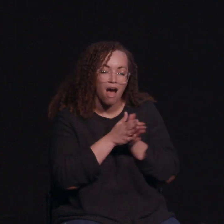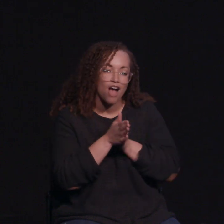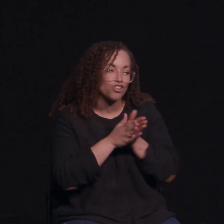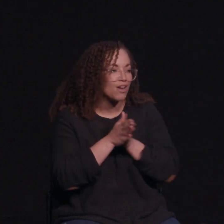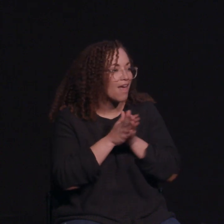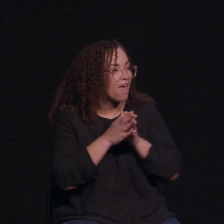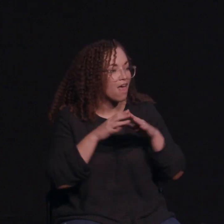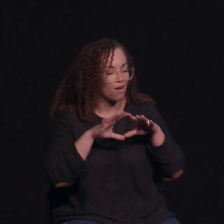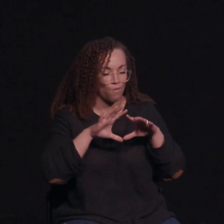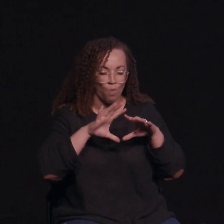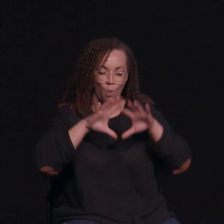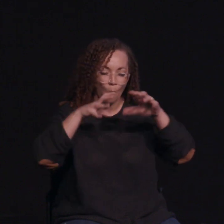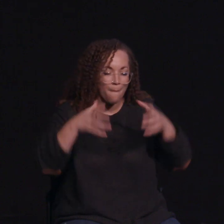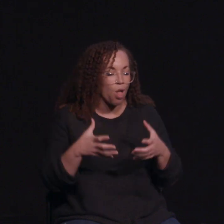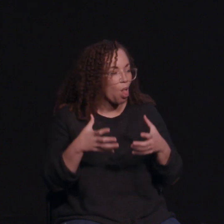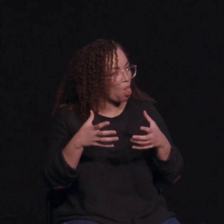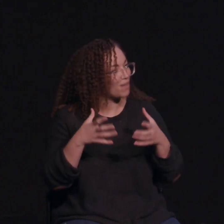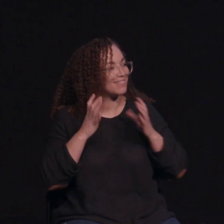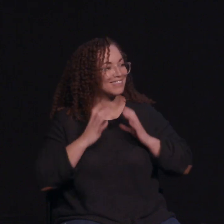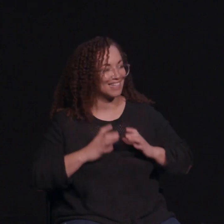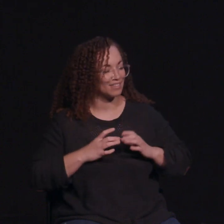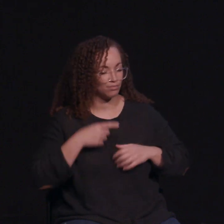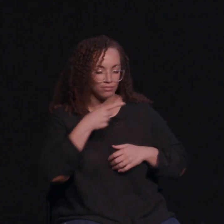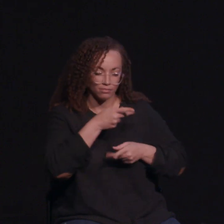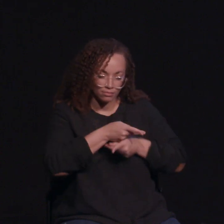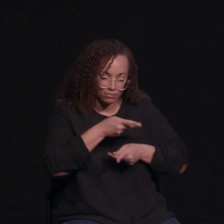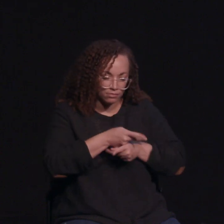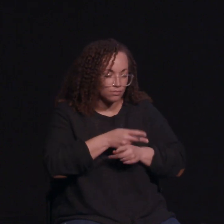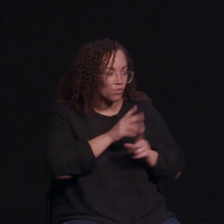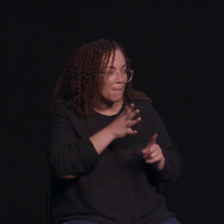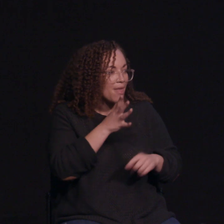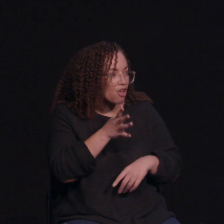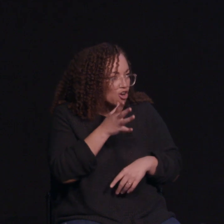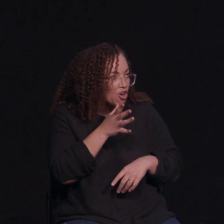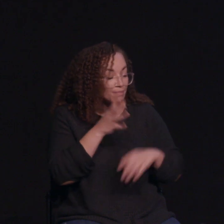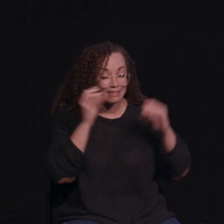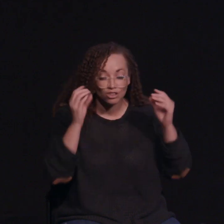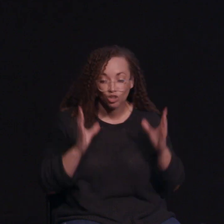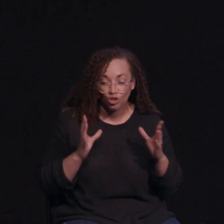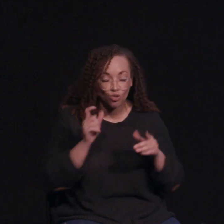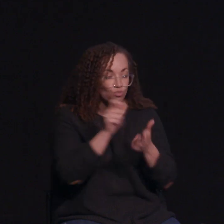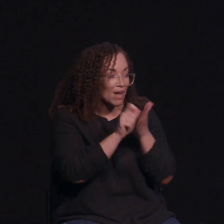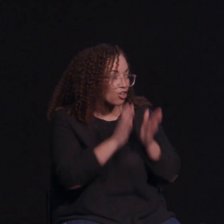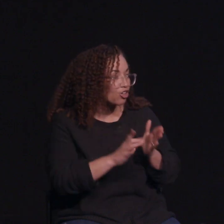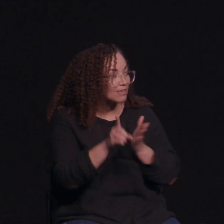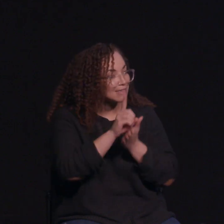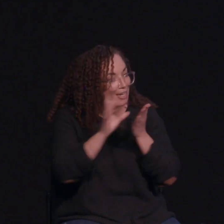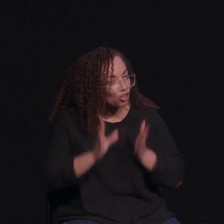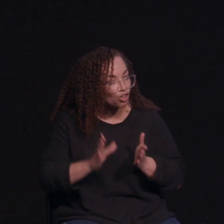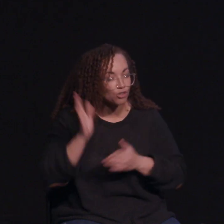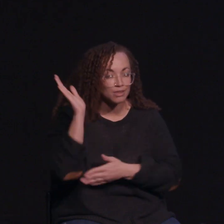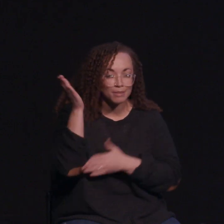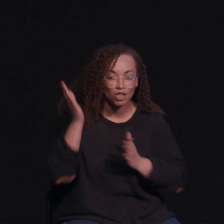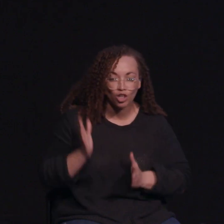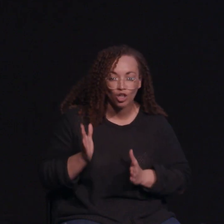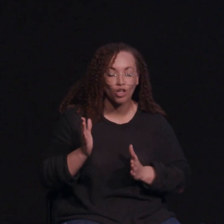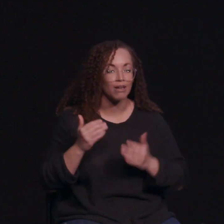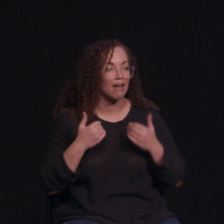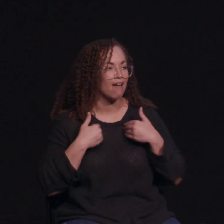caregiver for her mother and globally as a teacher, writer, designer, and speaker. With over 25 years of experience,